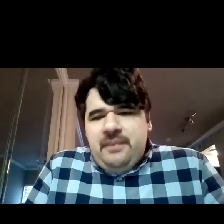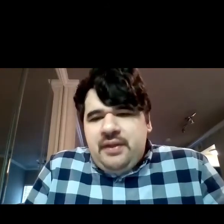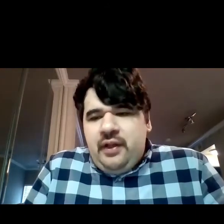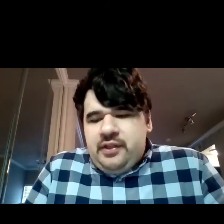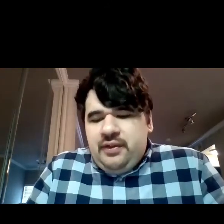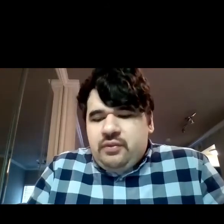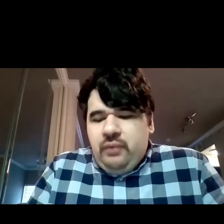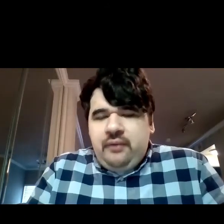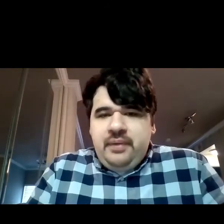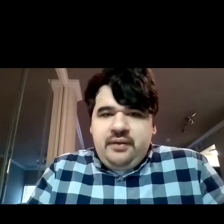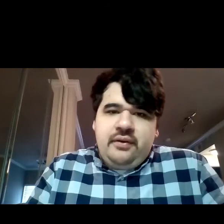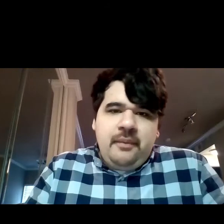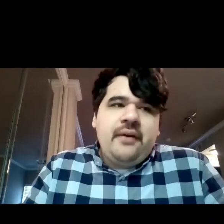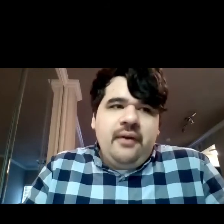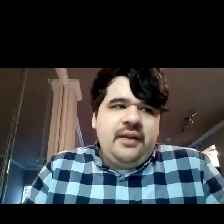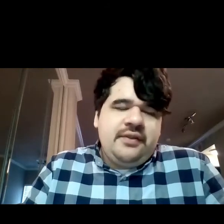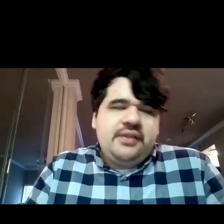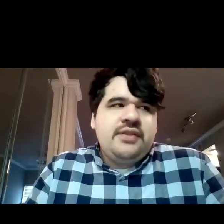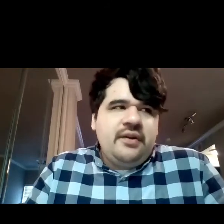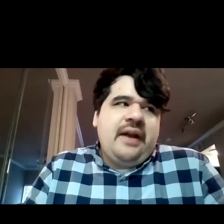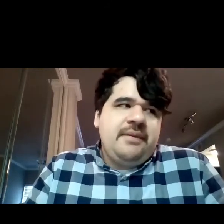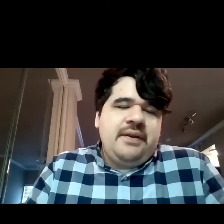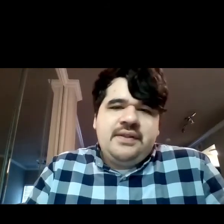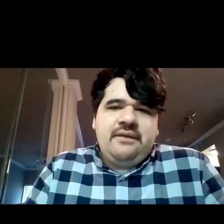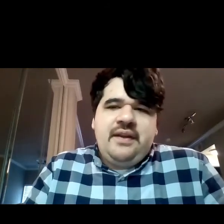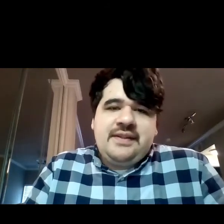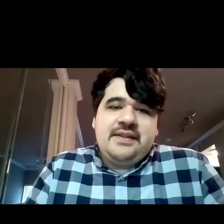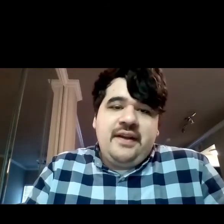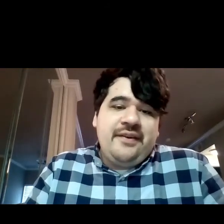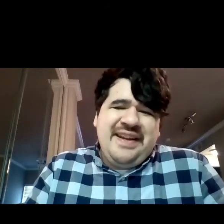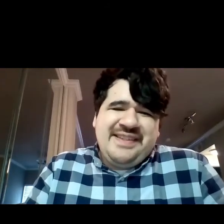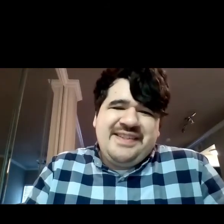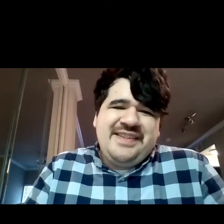that would make you eligible as well, but no matter what, you still have to be receiving SSI or SSDI.